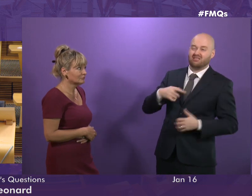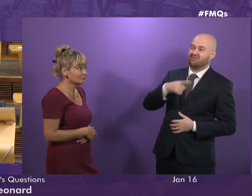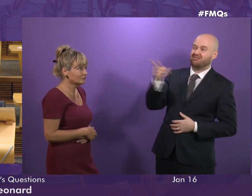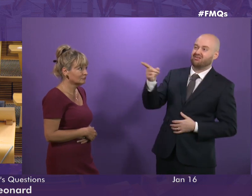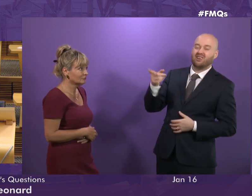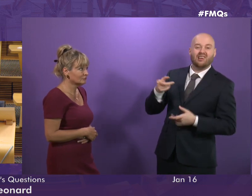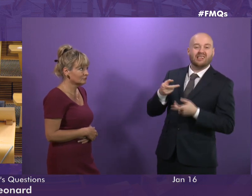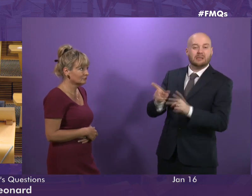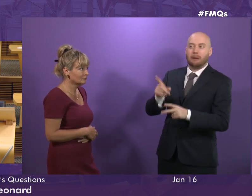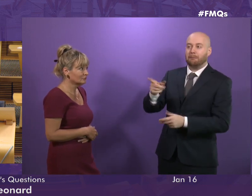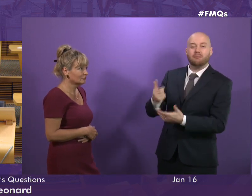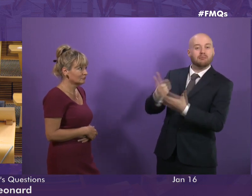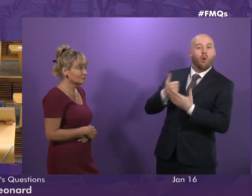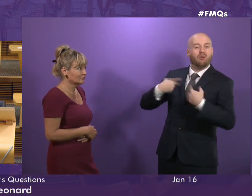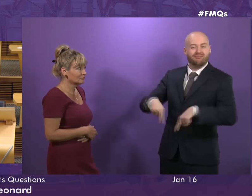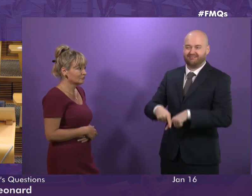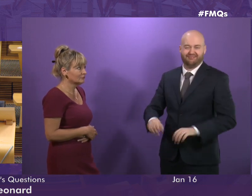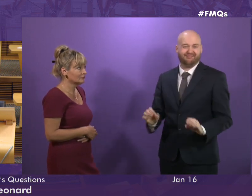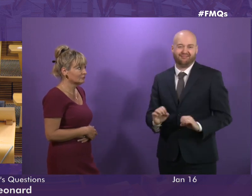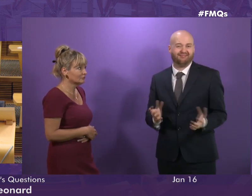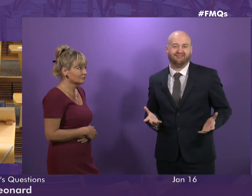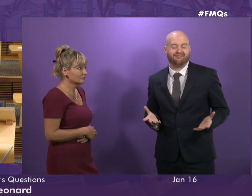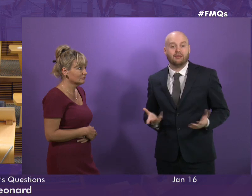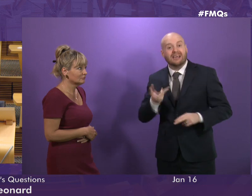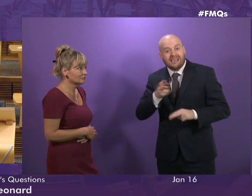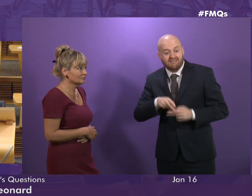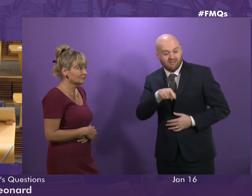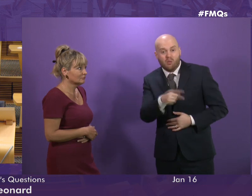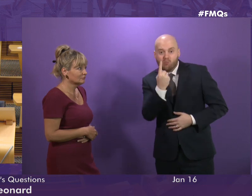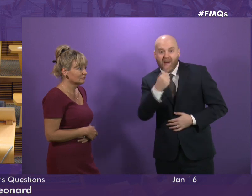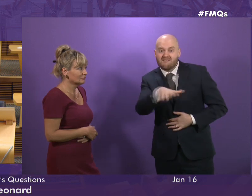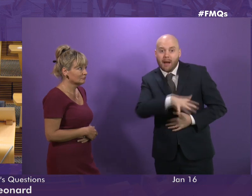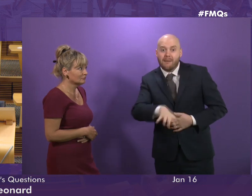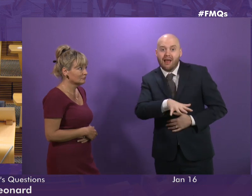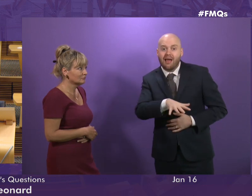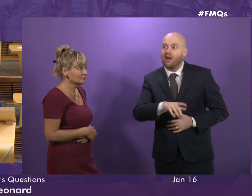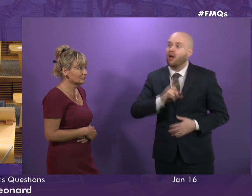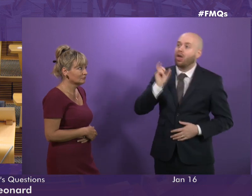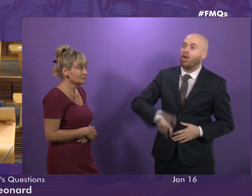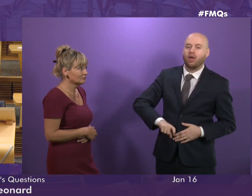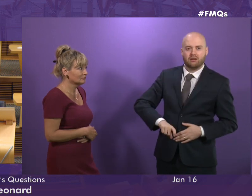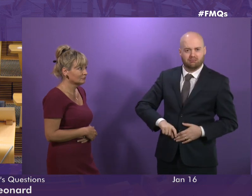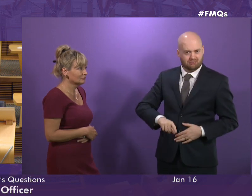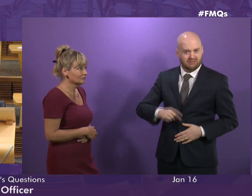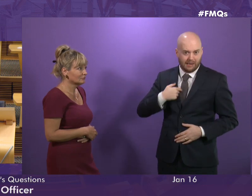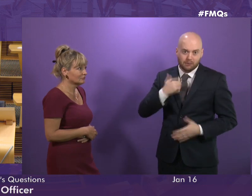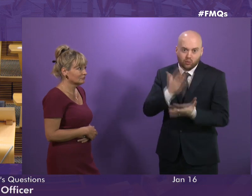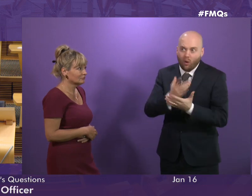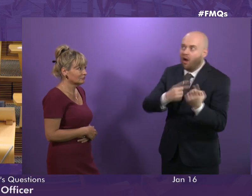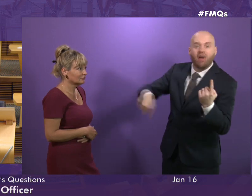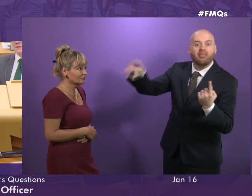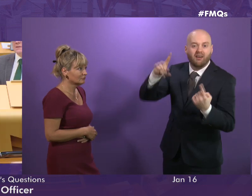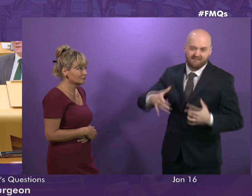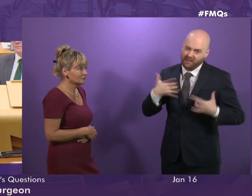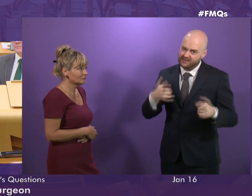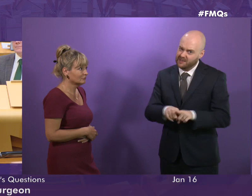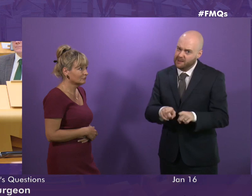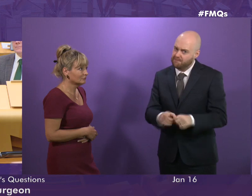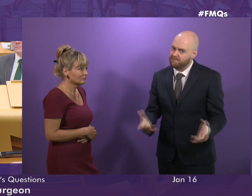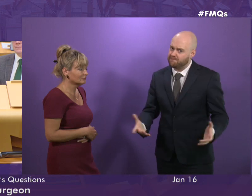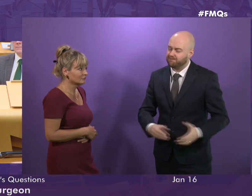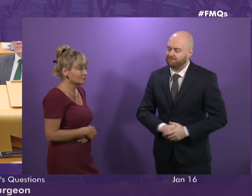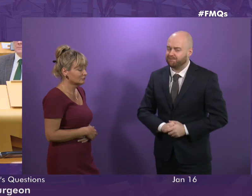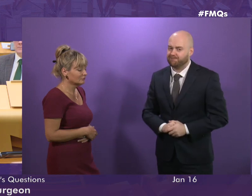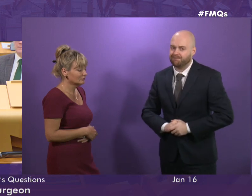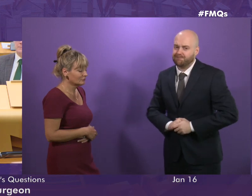have no confidence in the justice system, why should anybody else?